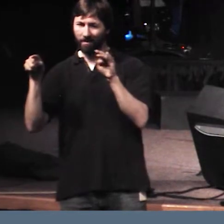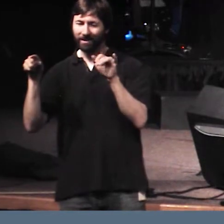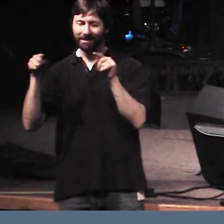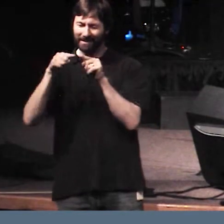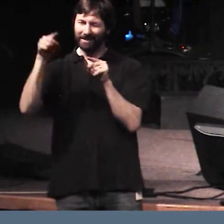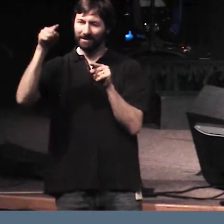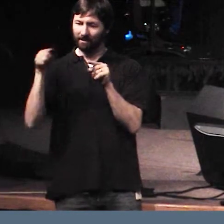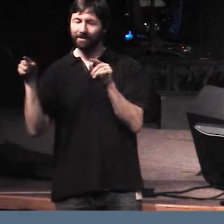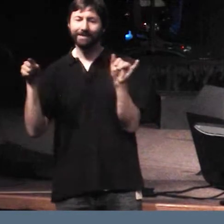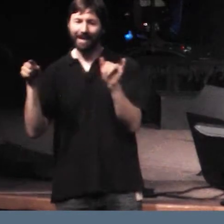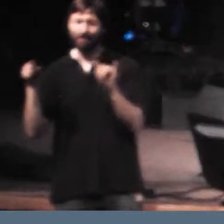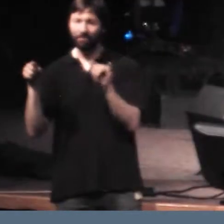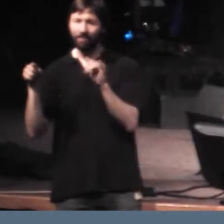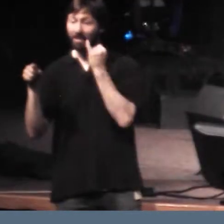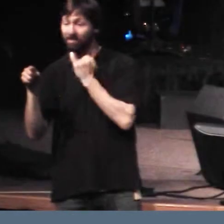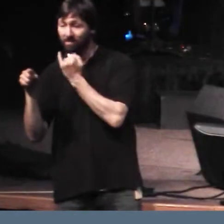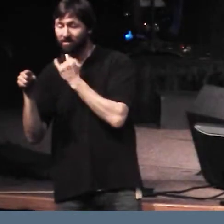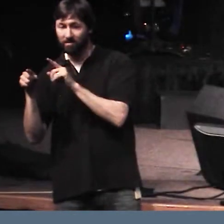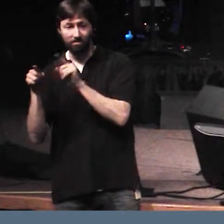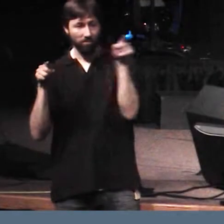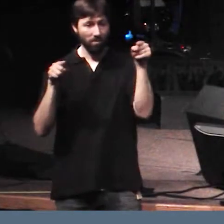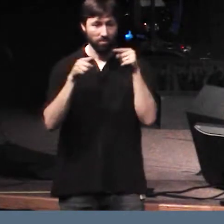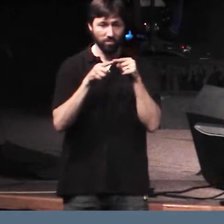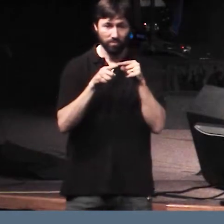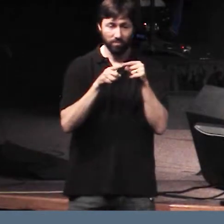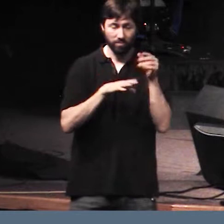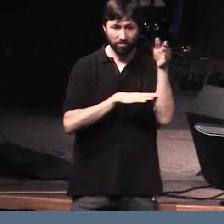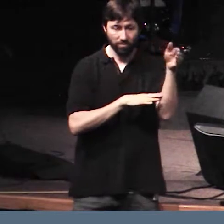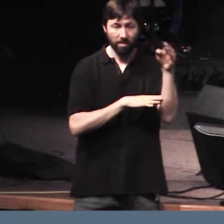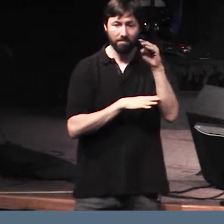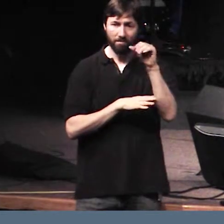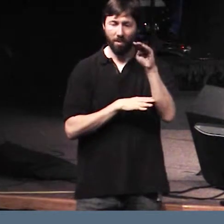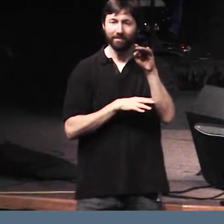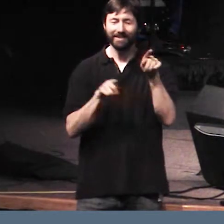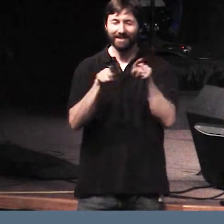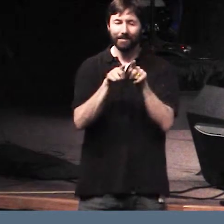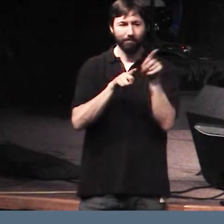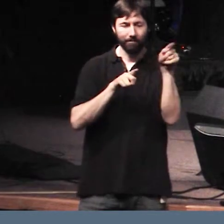i know that they tell them about you I'm just saying... but we were used to tell